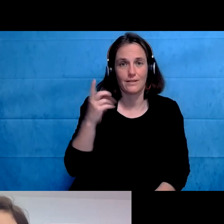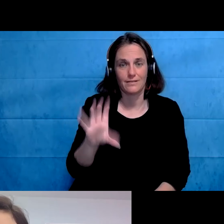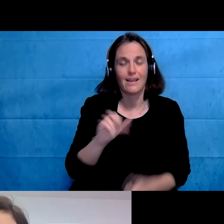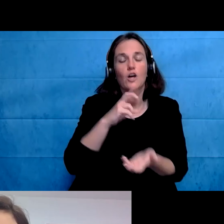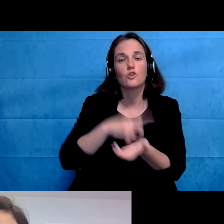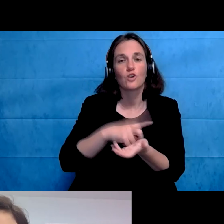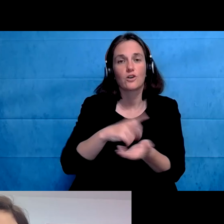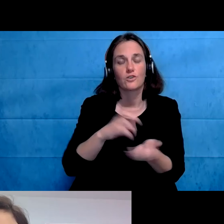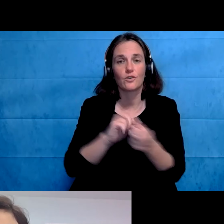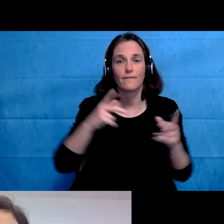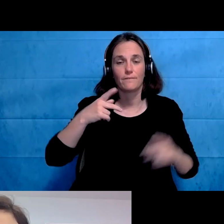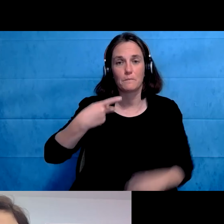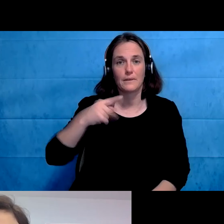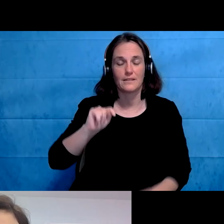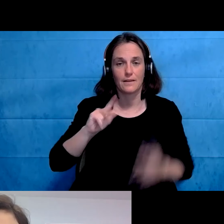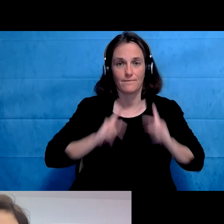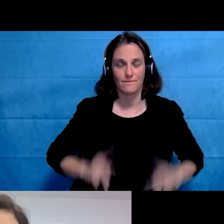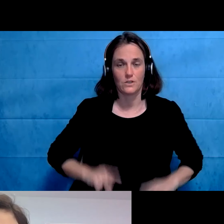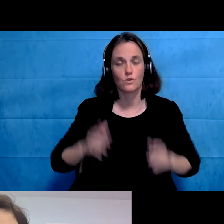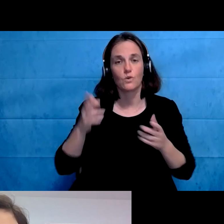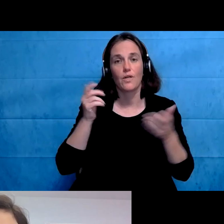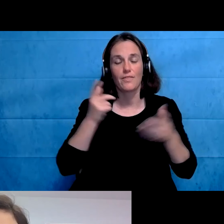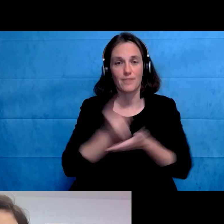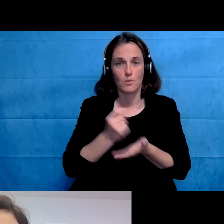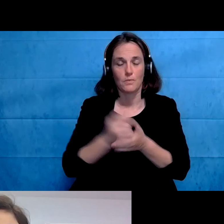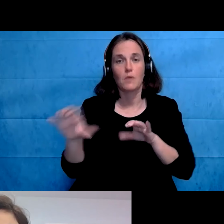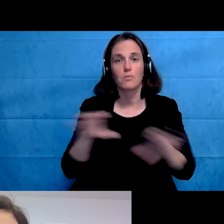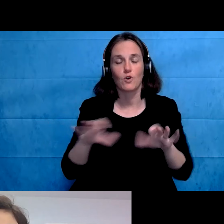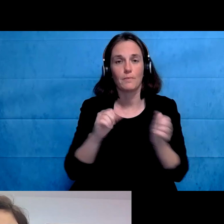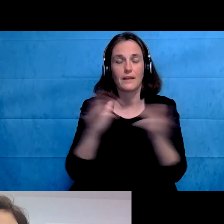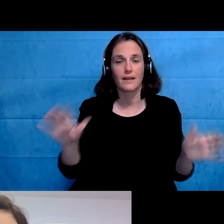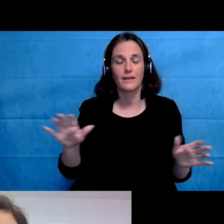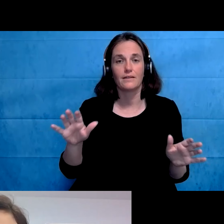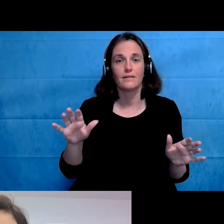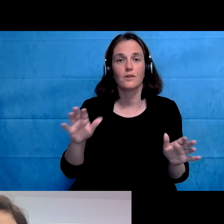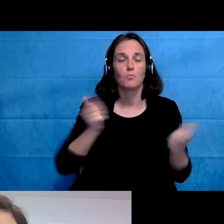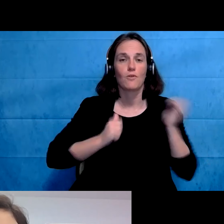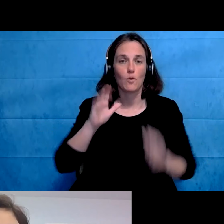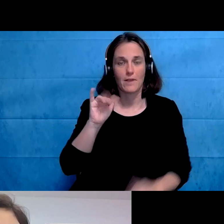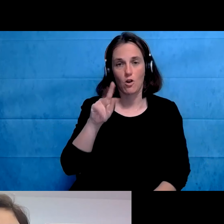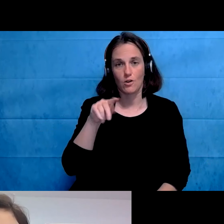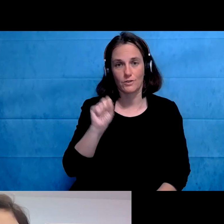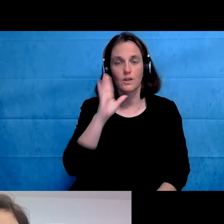specializing in performing arts medicine. I'm gonna be sharing my screen with the PowerPoint presentation.